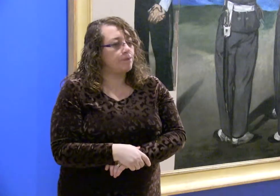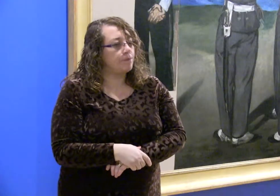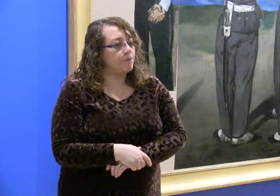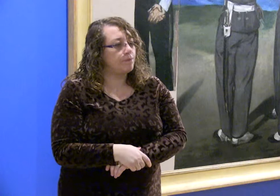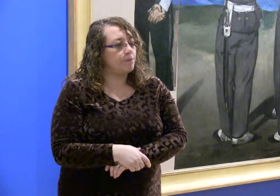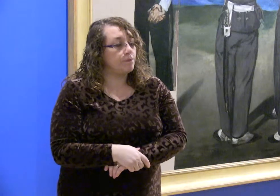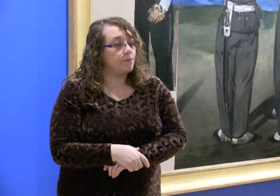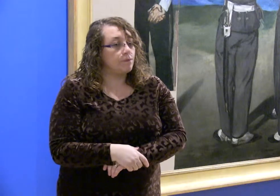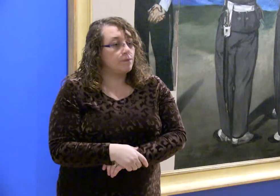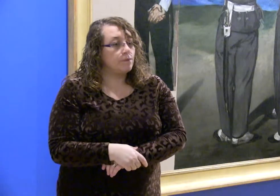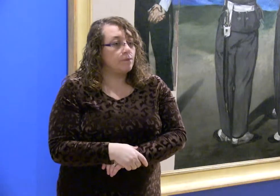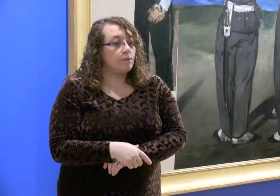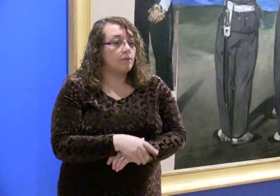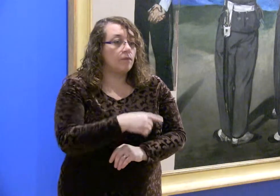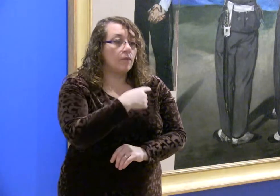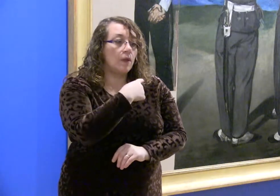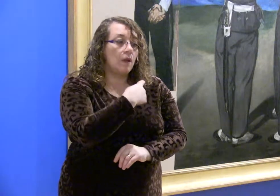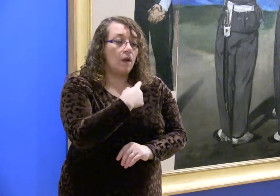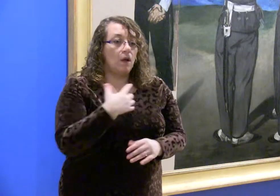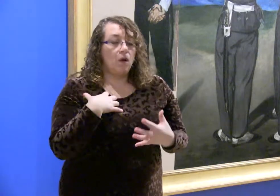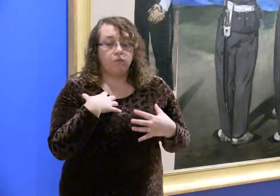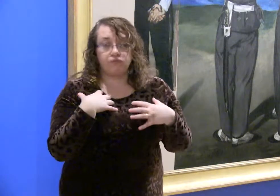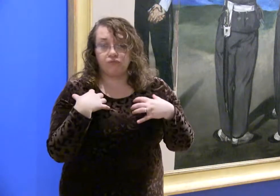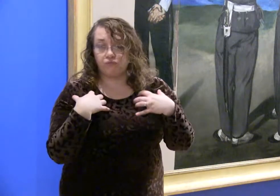It was still a very radical and modern painting at that time.